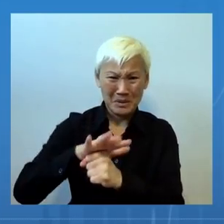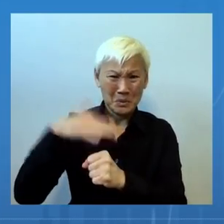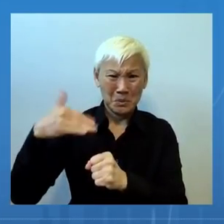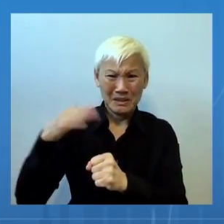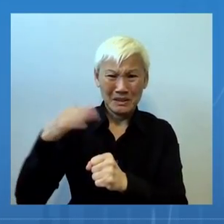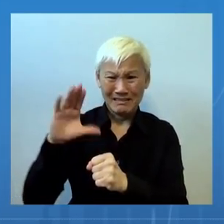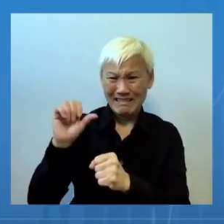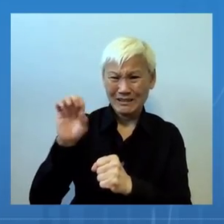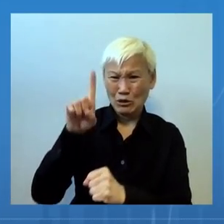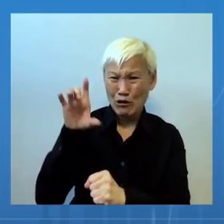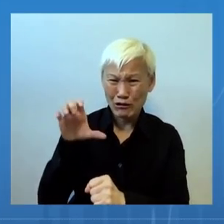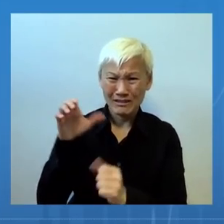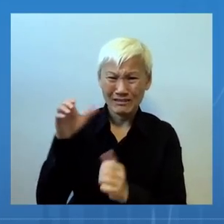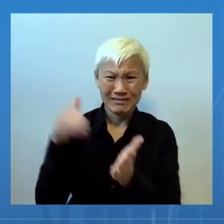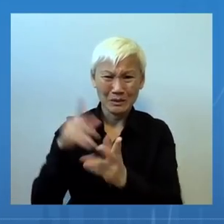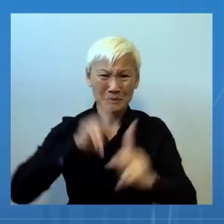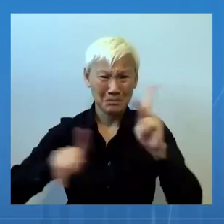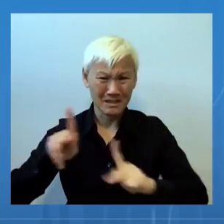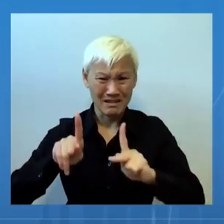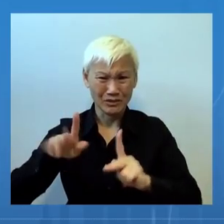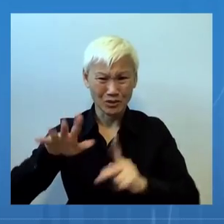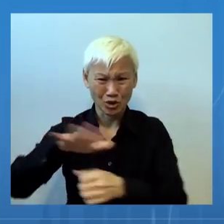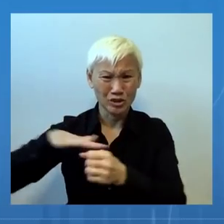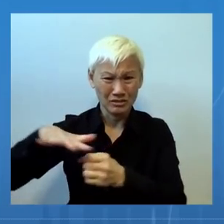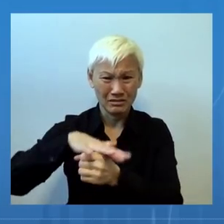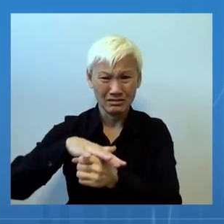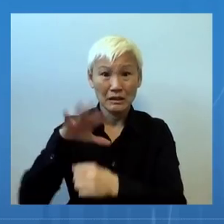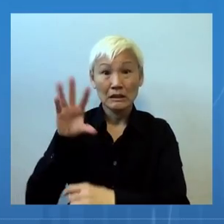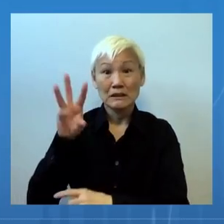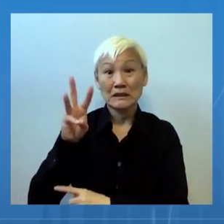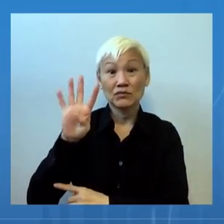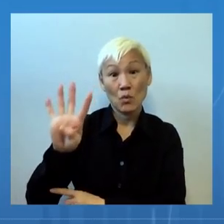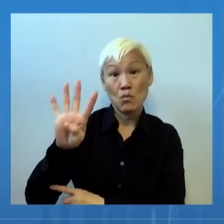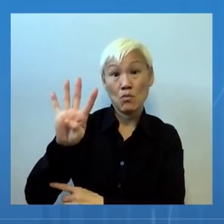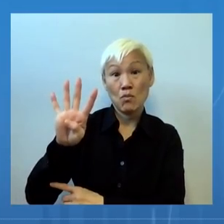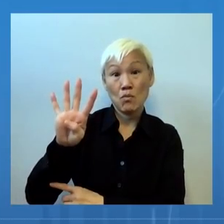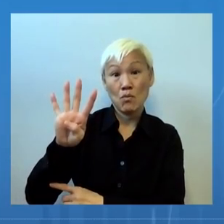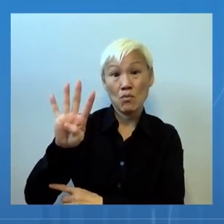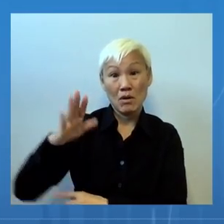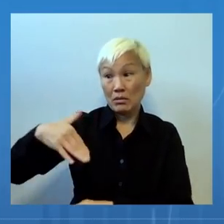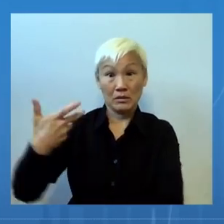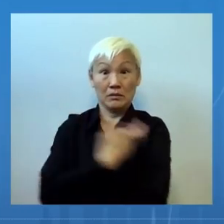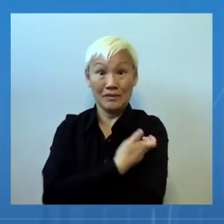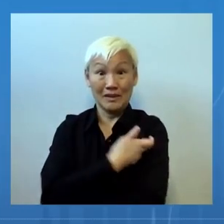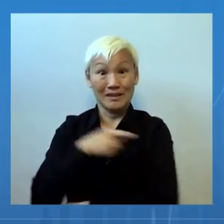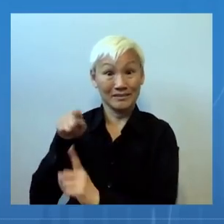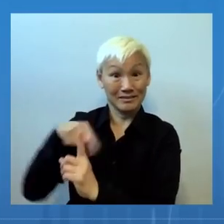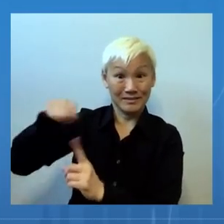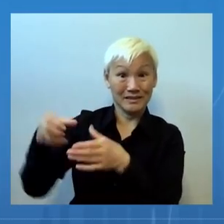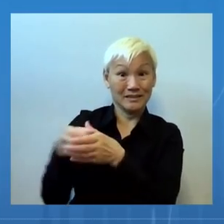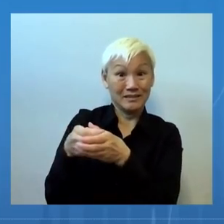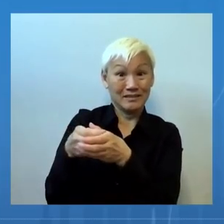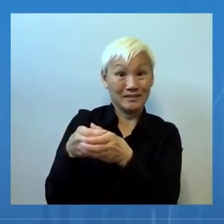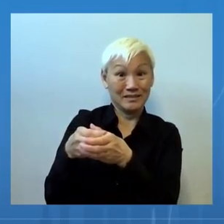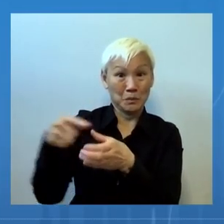64 among the unvaccinated; as you might expect, a diminution dramatically down to 9.5